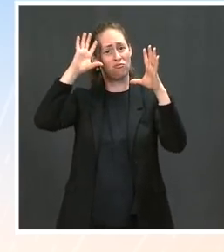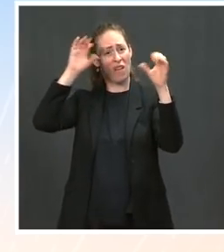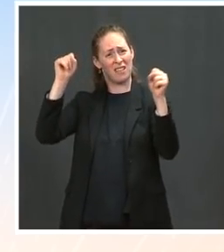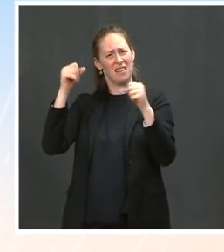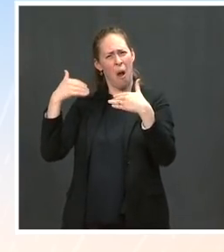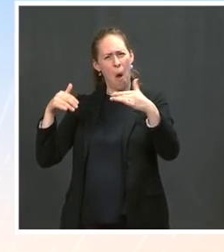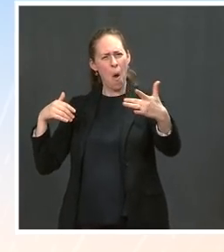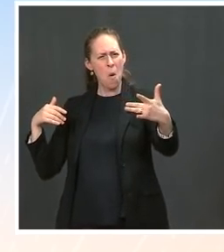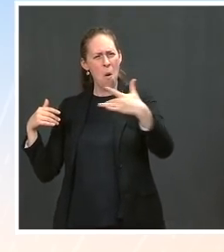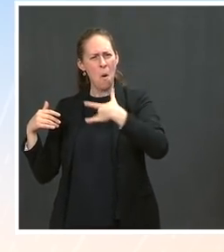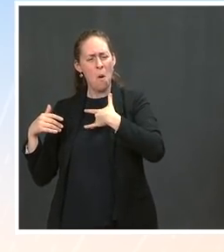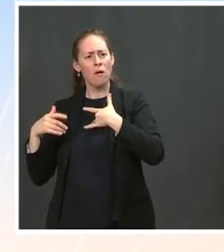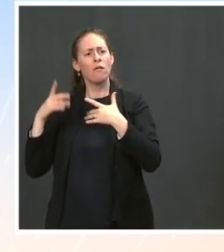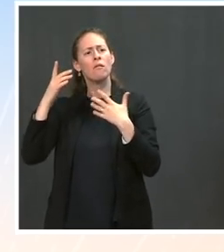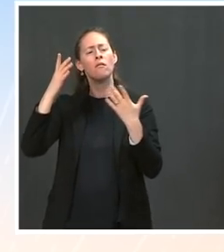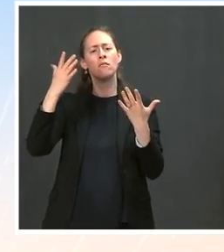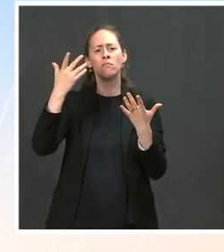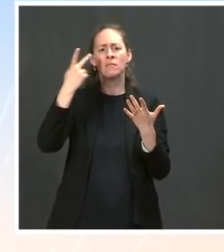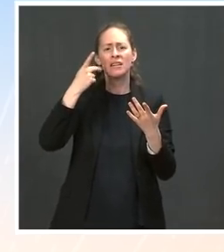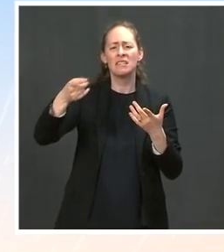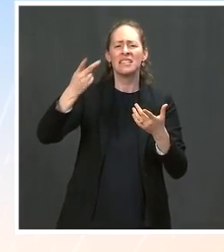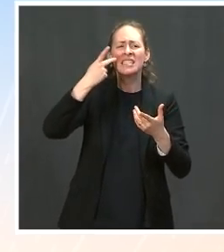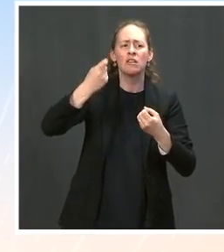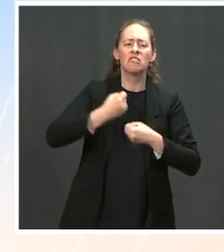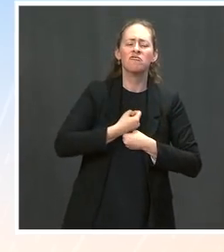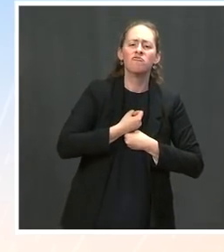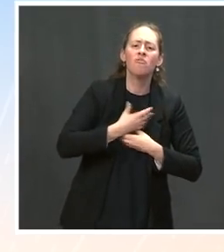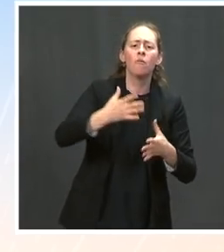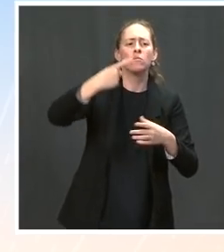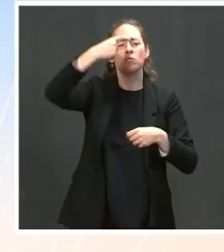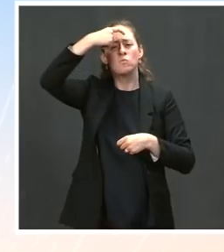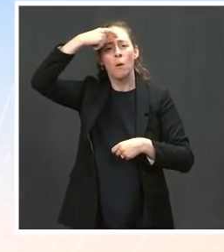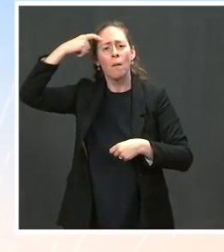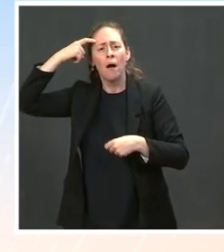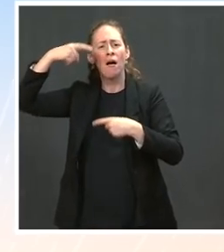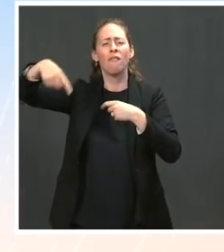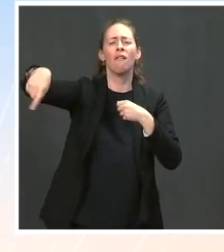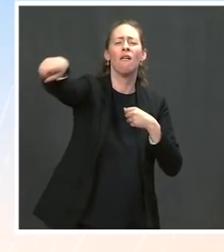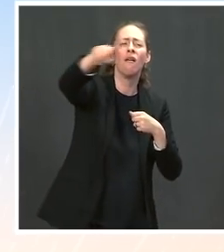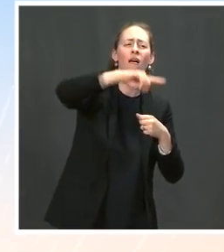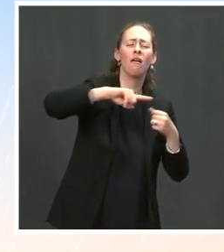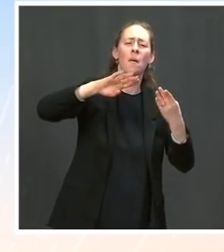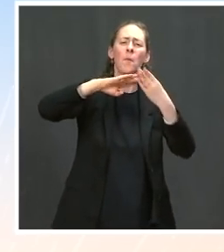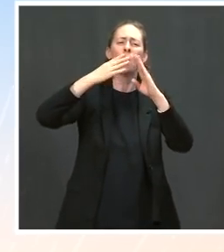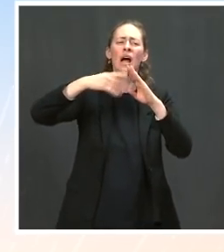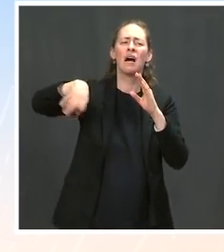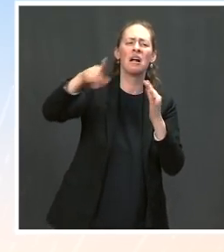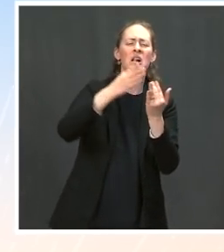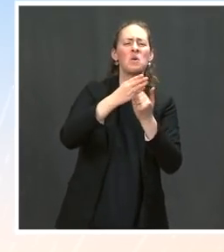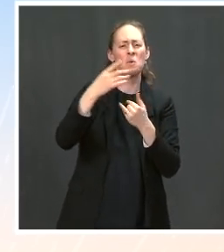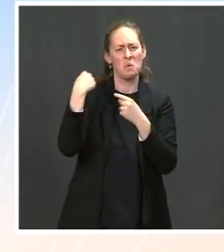and the trauma that he's seen across the country over the last several weeks. I think it was a reflection of that.